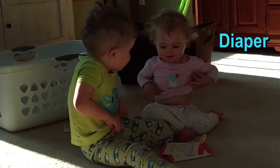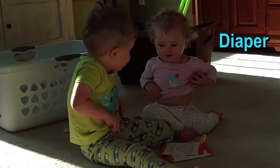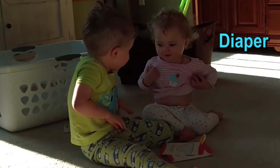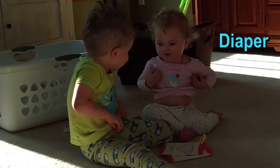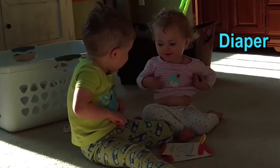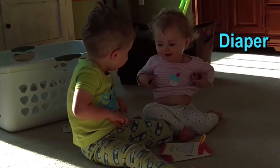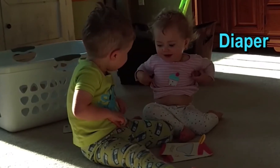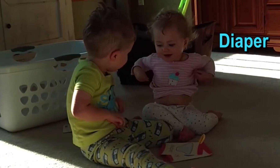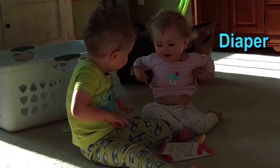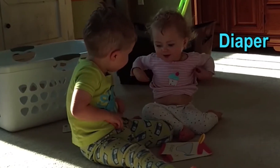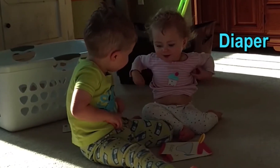Diaper.